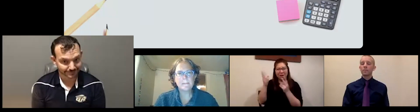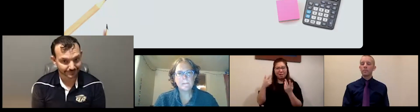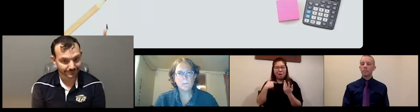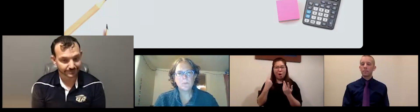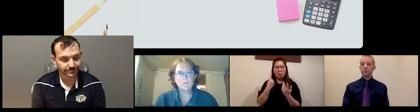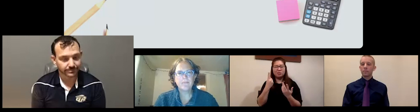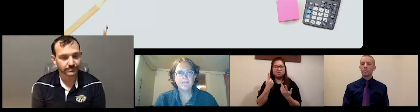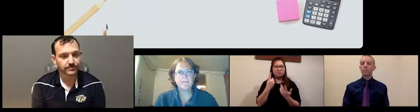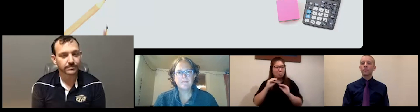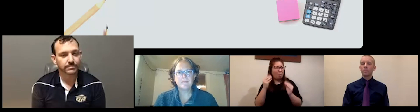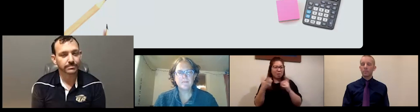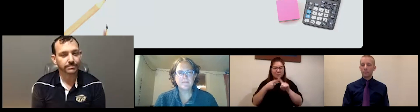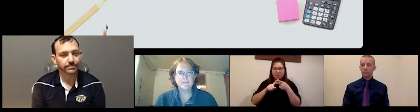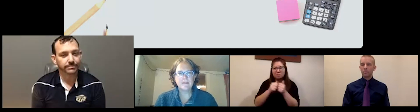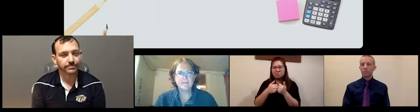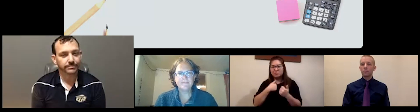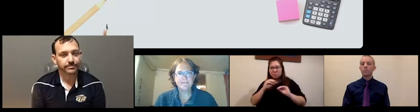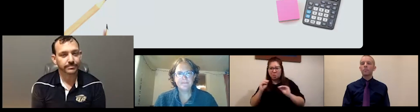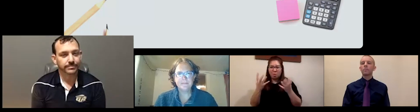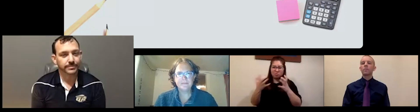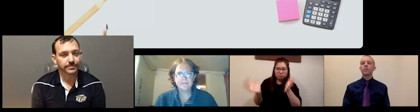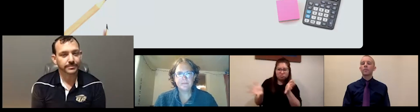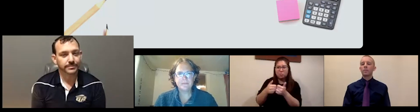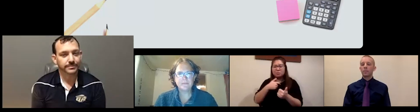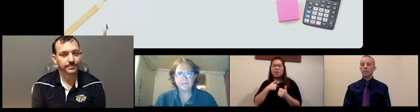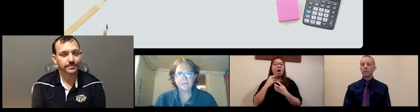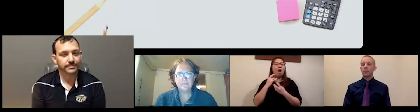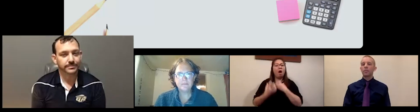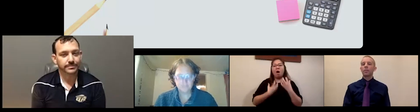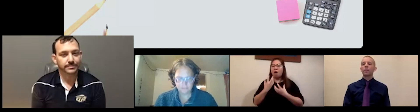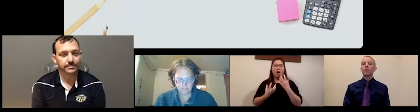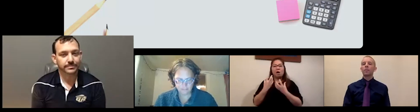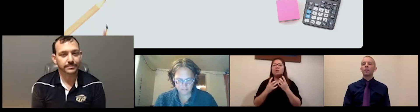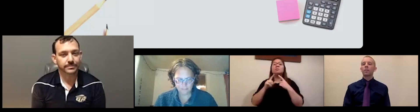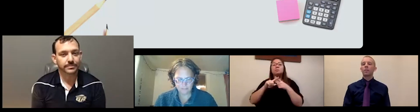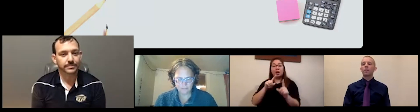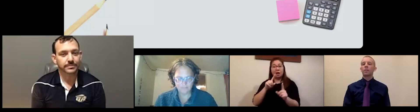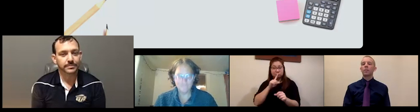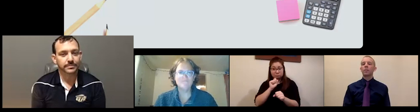I always felt like nobody wanted to be friends with me and nobody wanted to talk with me. I was frustrated.